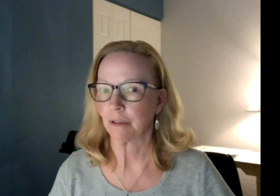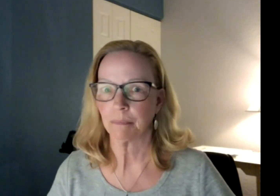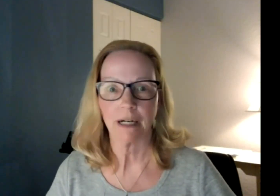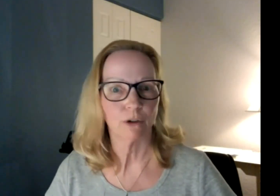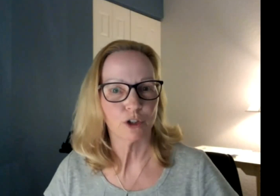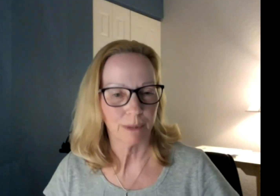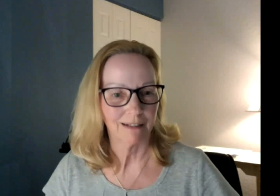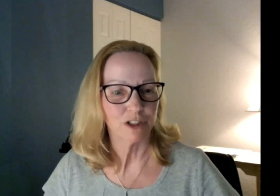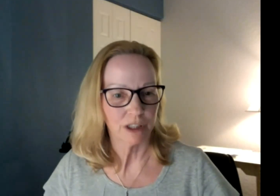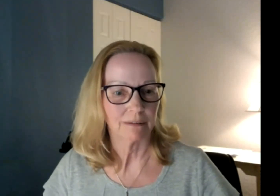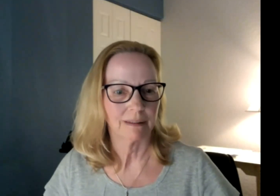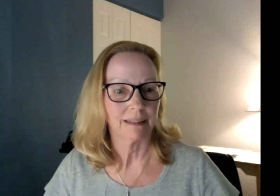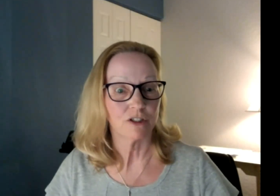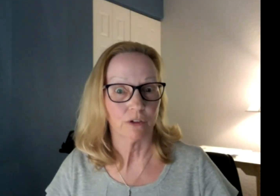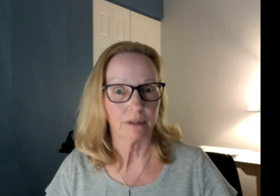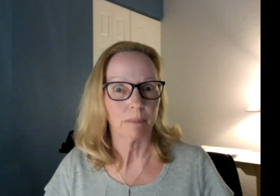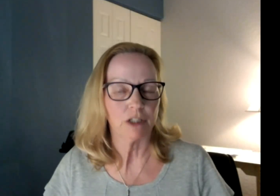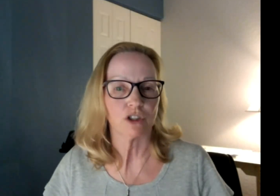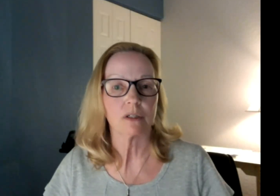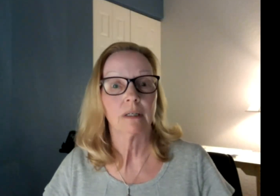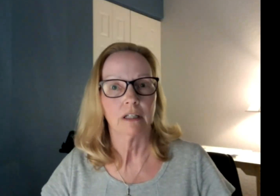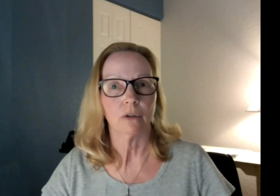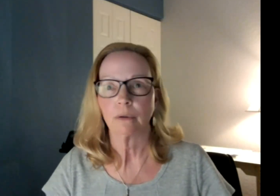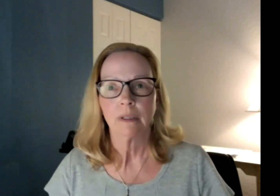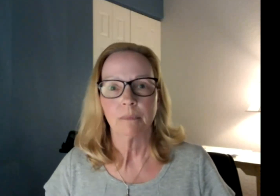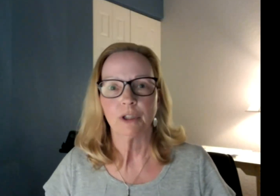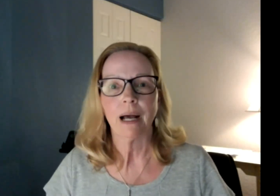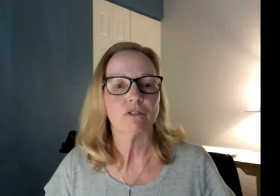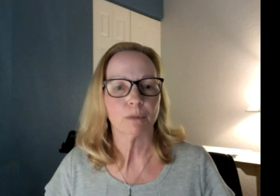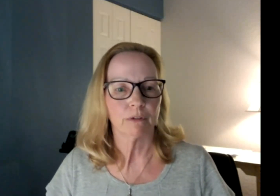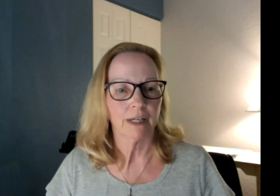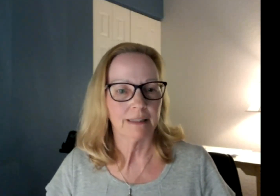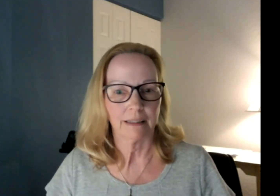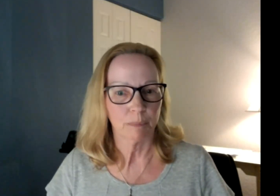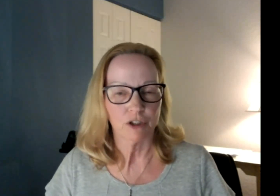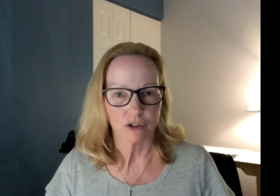the medical terminology and some of the patients, you know, and you have to provide that.